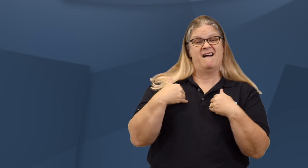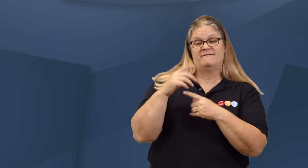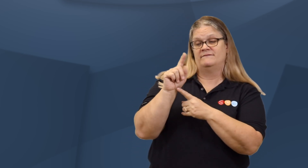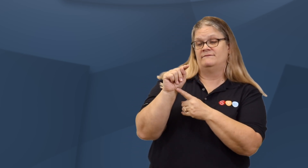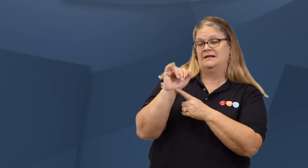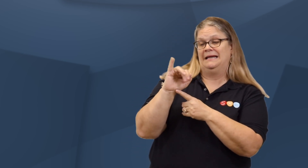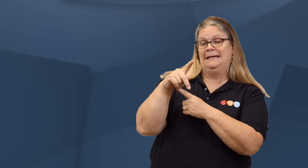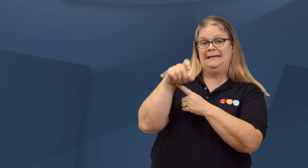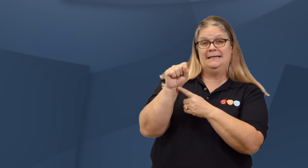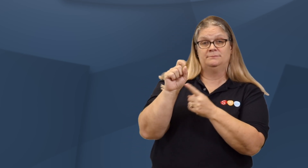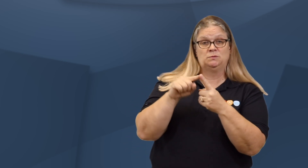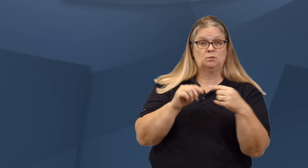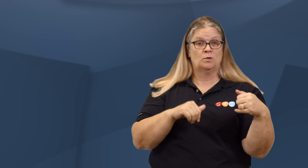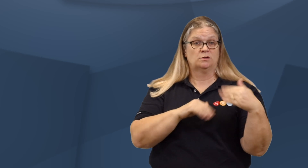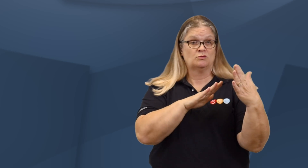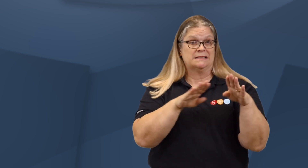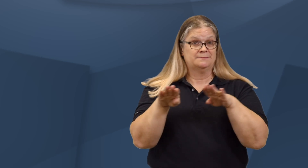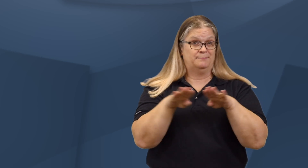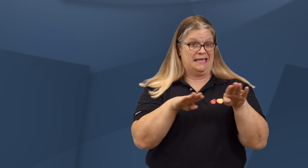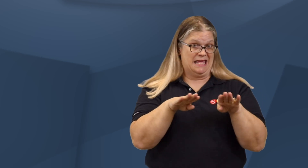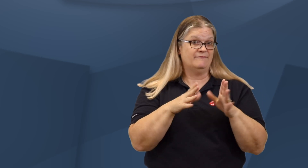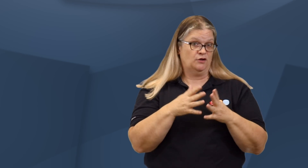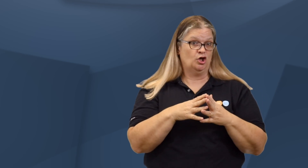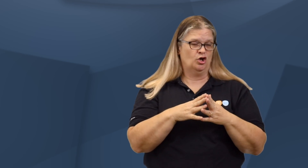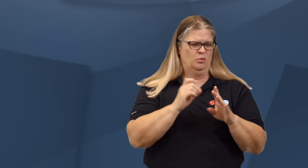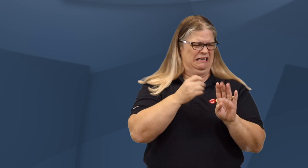Now some tips to address behavior.